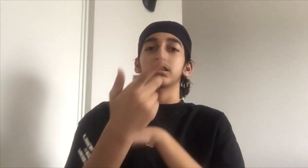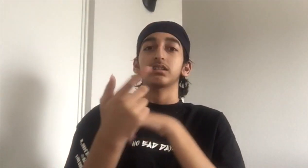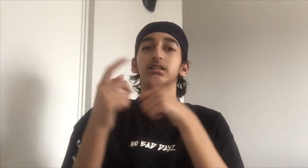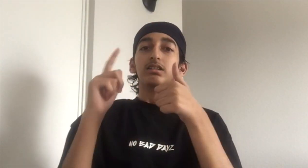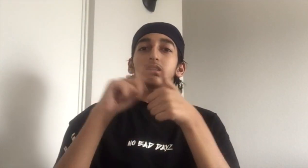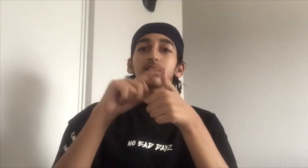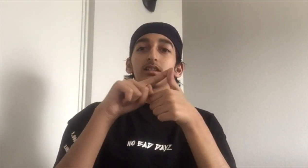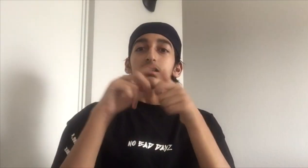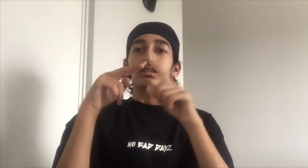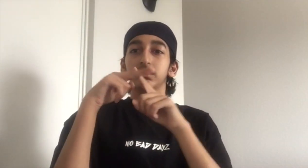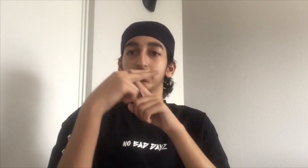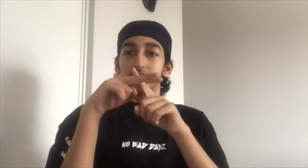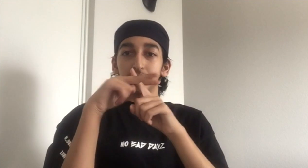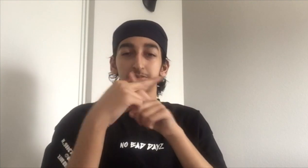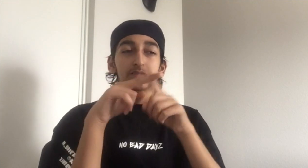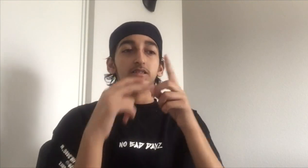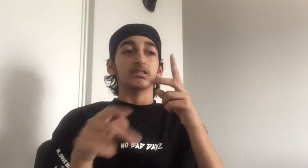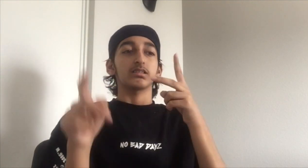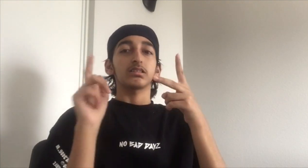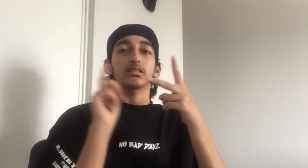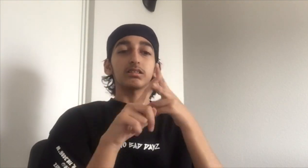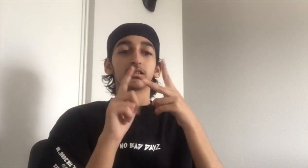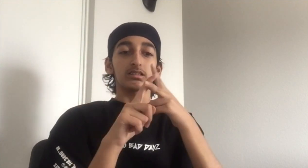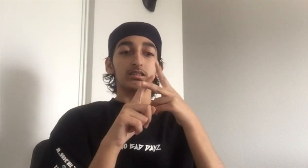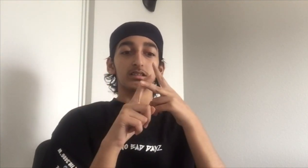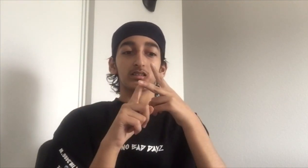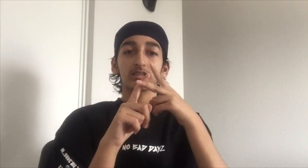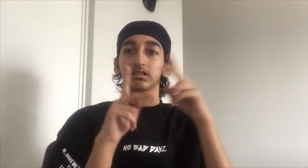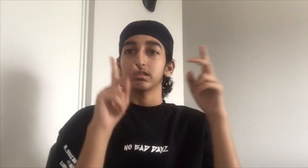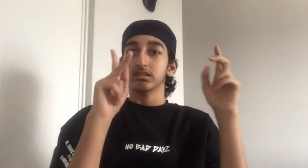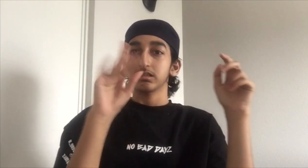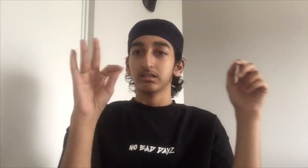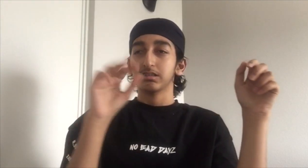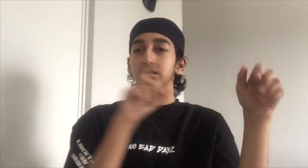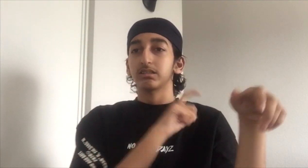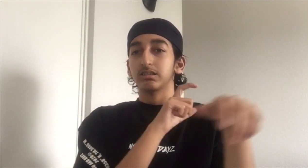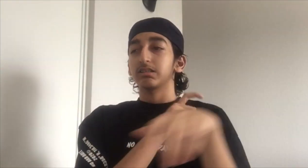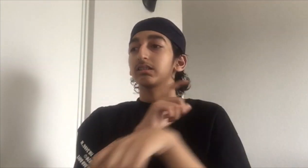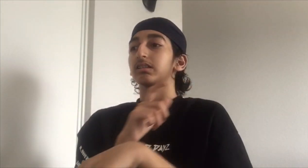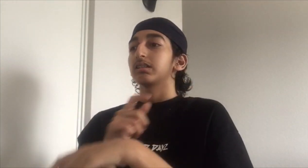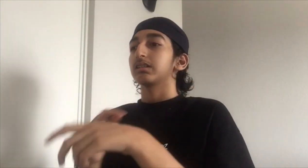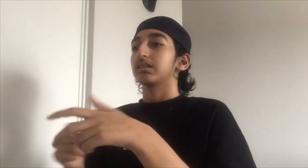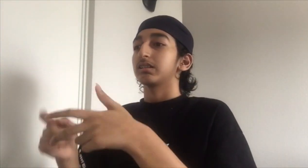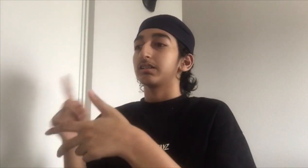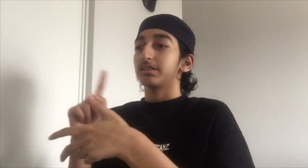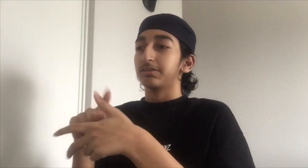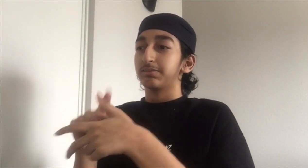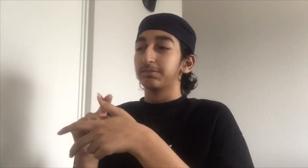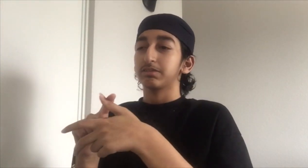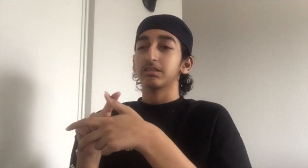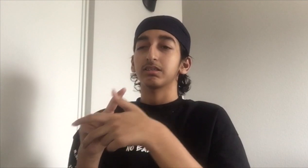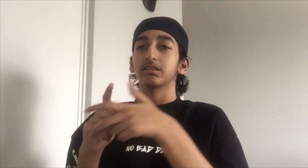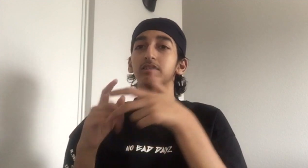Future employment. Either automotive mechanic. Or canine officer?